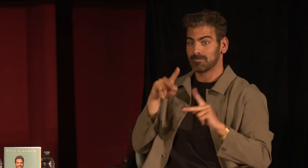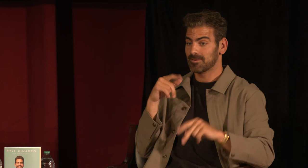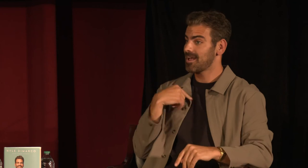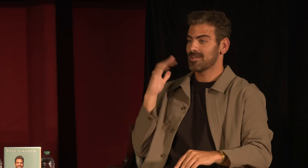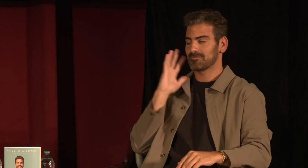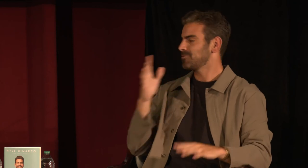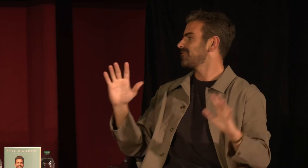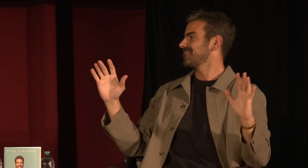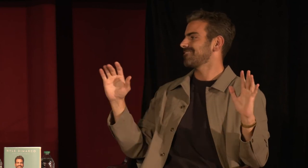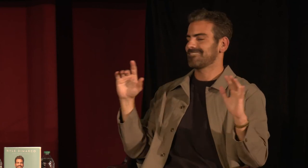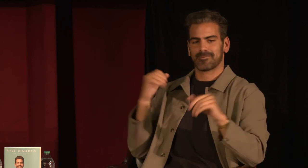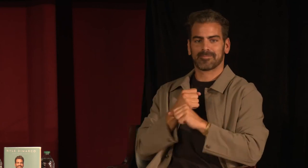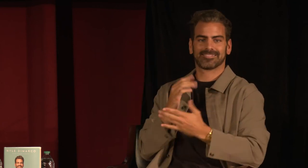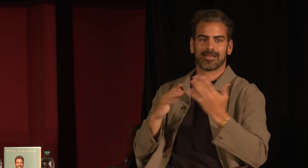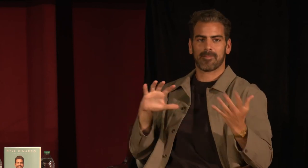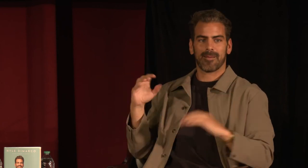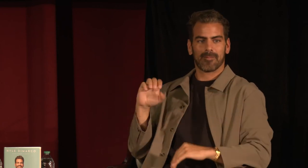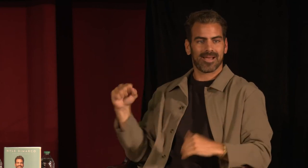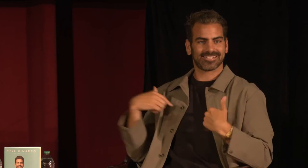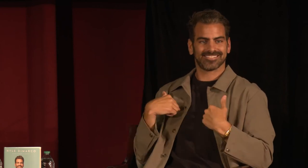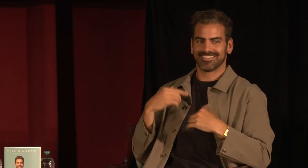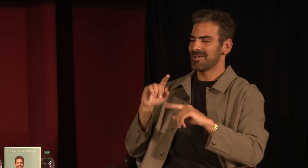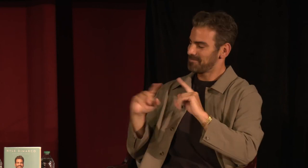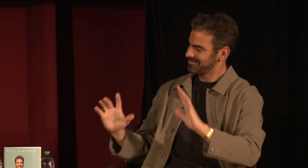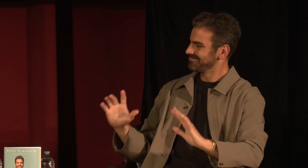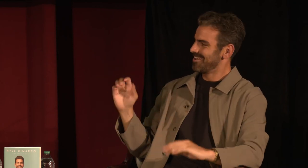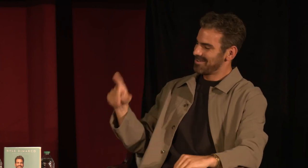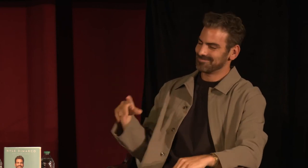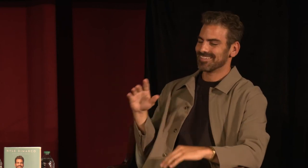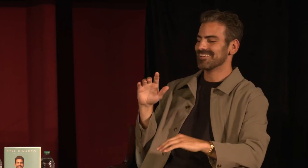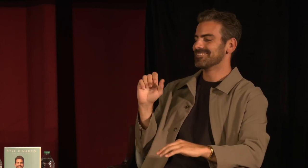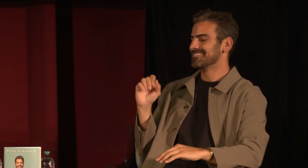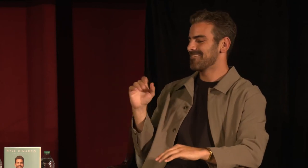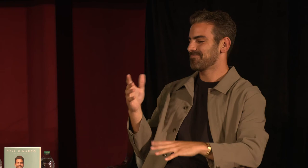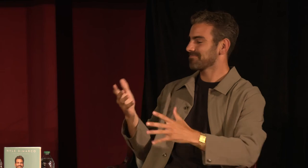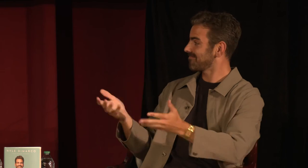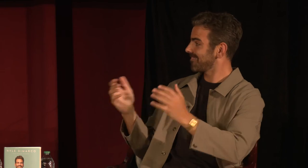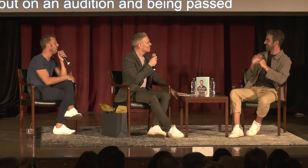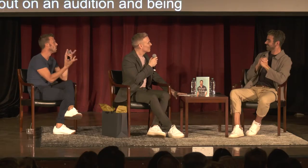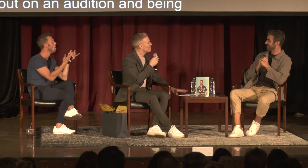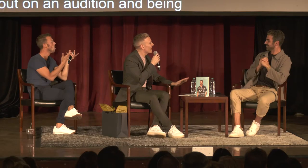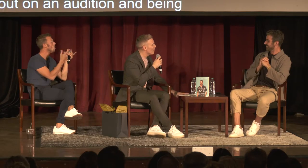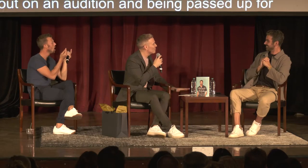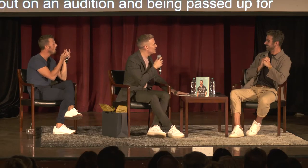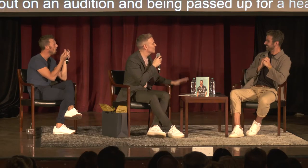It was the first time ever losing out on an audition and being passed up for a hearing person. The worst. But how amazing.